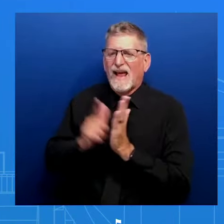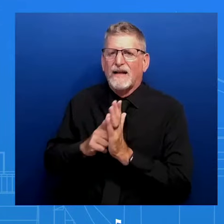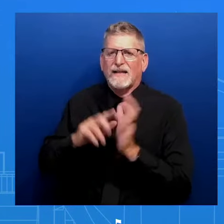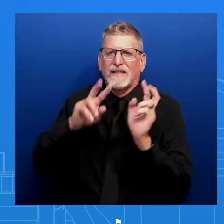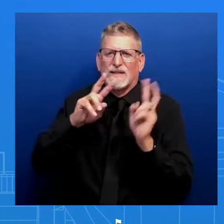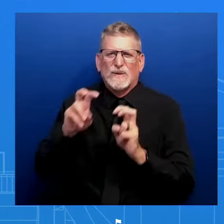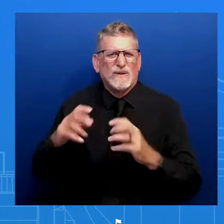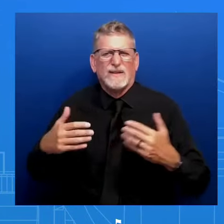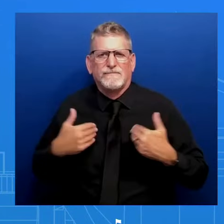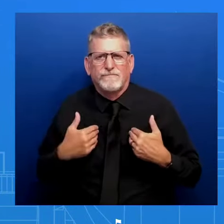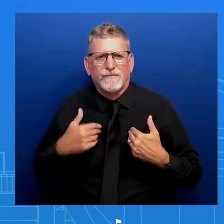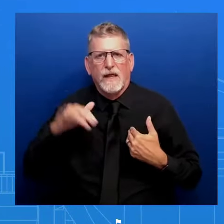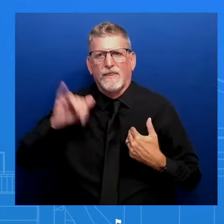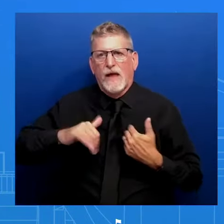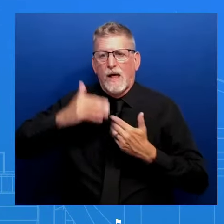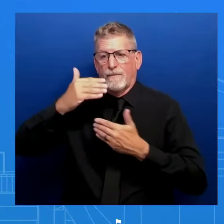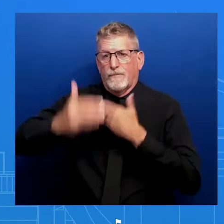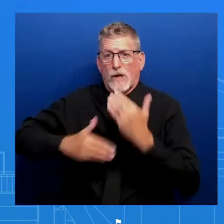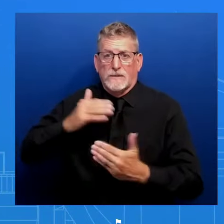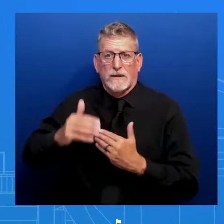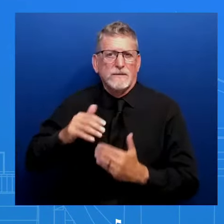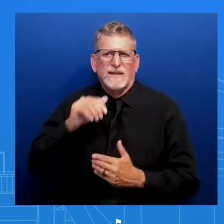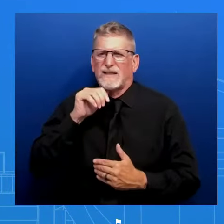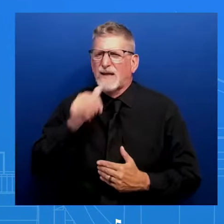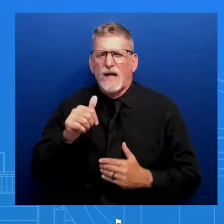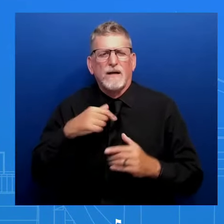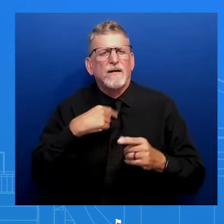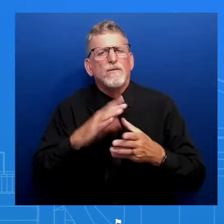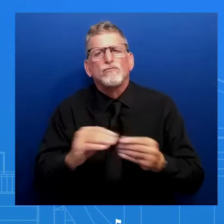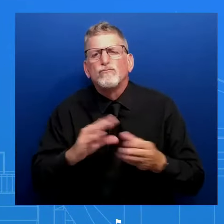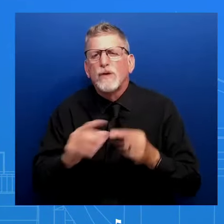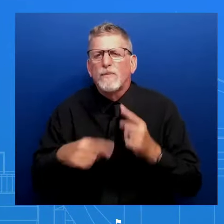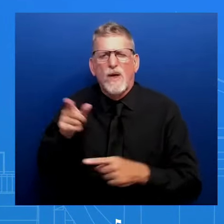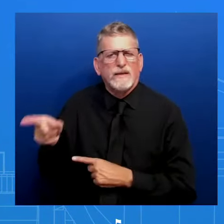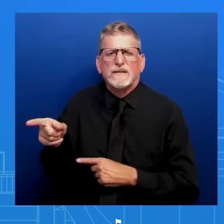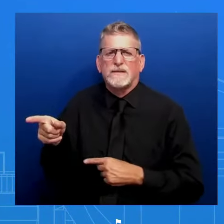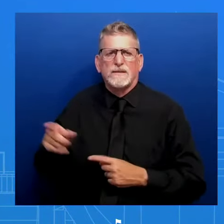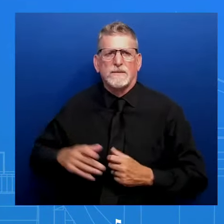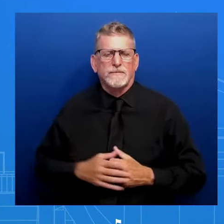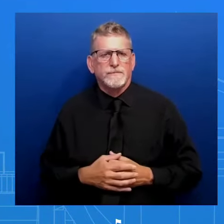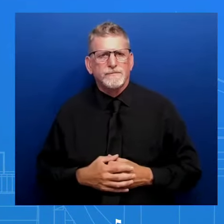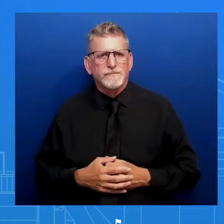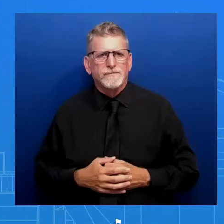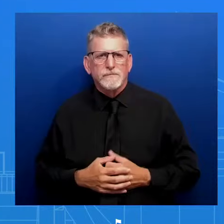I'm just not going to speak to it here. The Press: But, again, the President, when he was a senator, crafted gun legislation. Ms. Jean-Pierre: I understand.